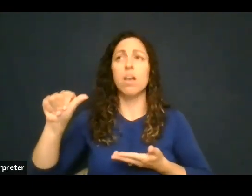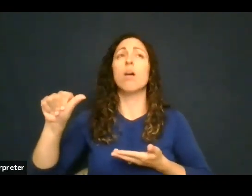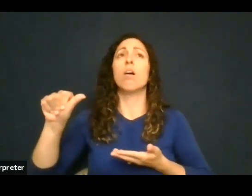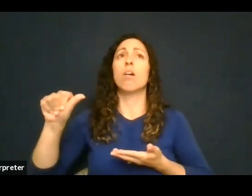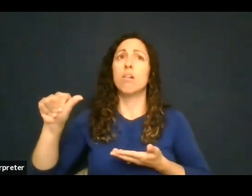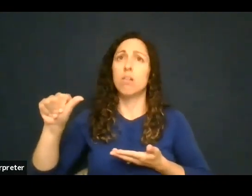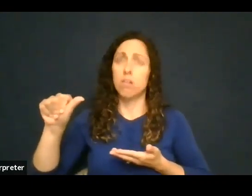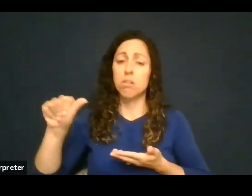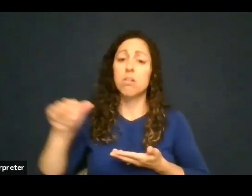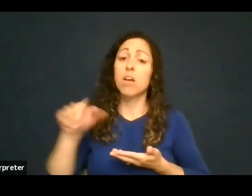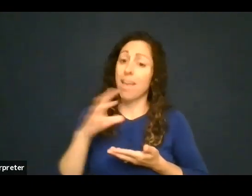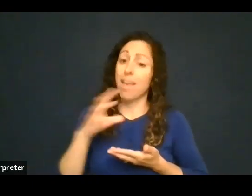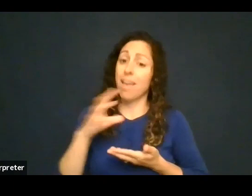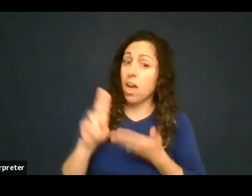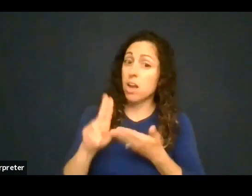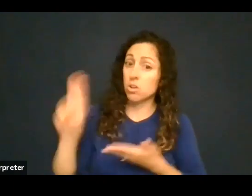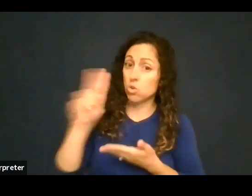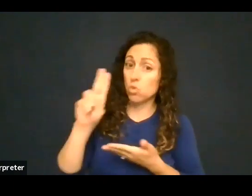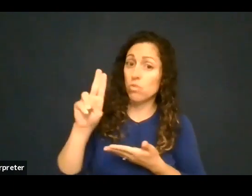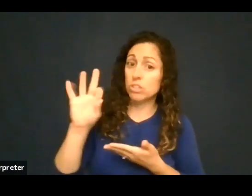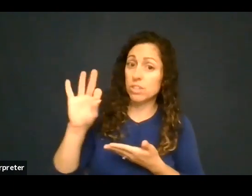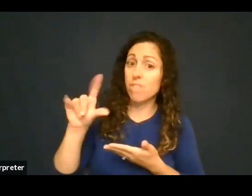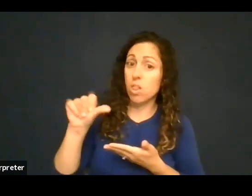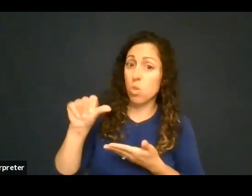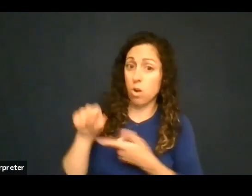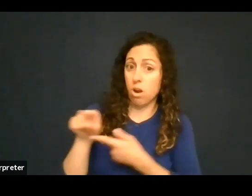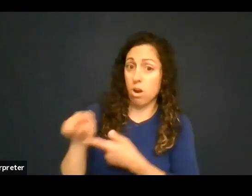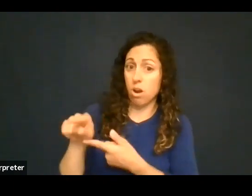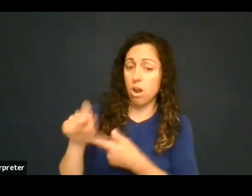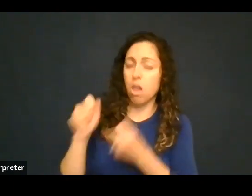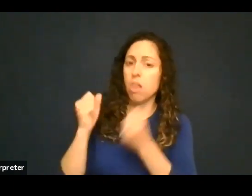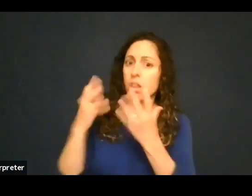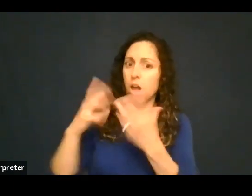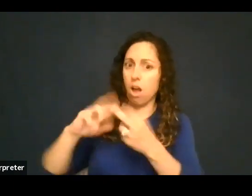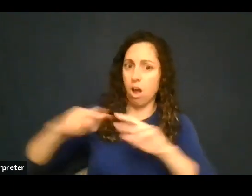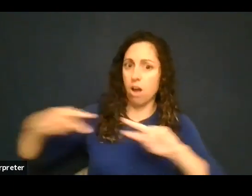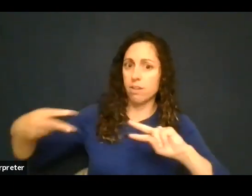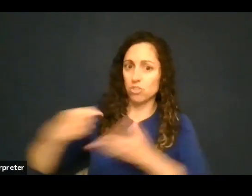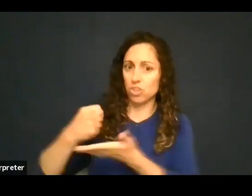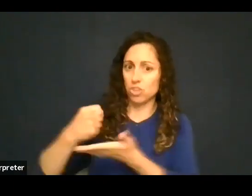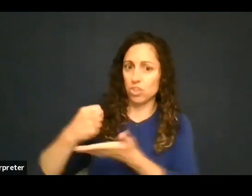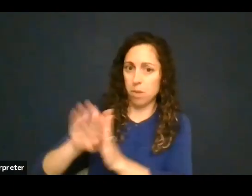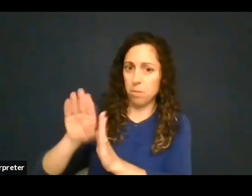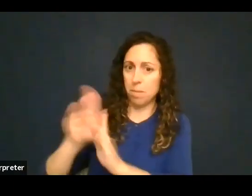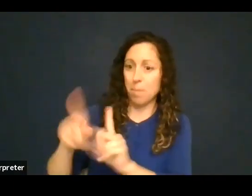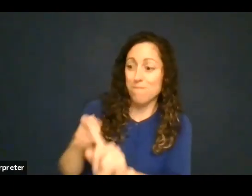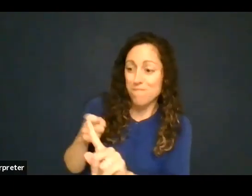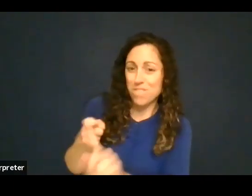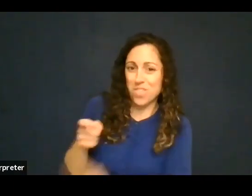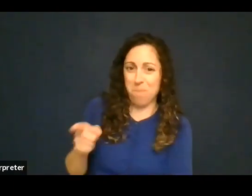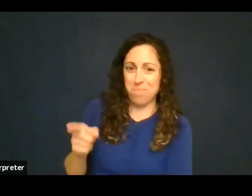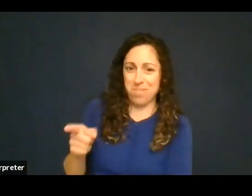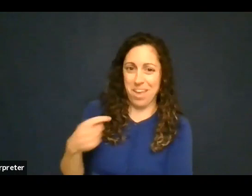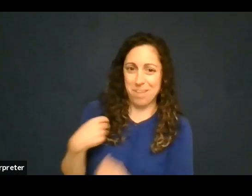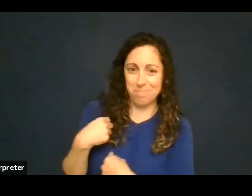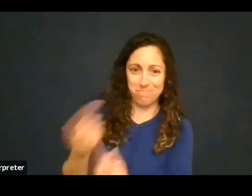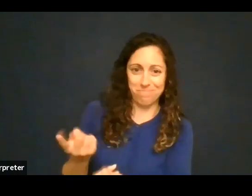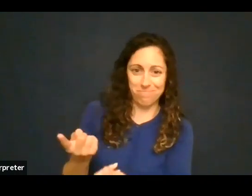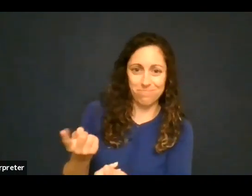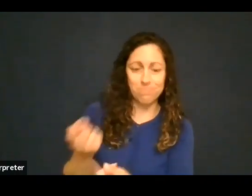is where a lot of gene therapy development has come out of. So if you can pick a lab to develop your gene therapy,